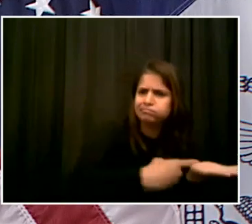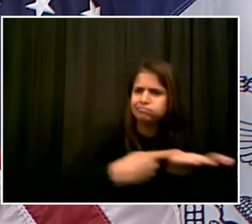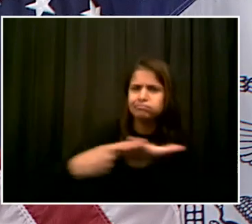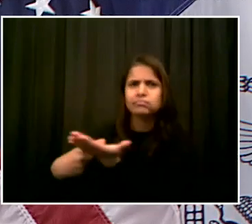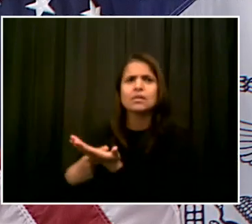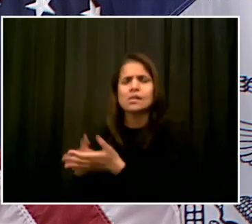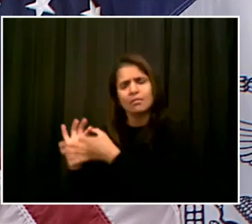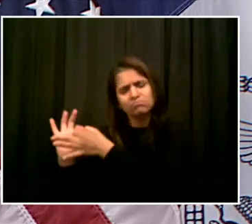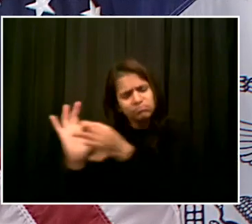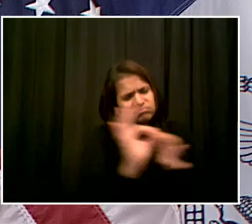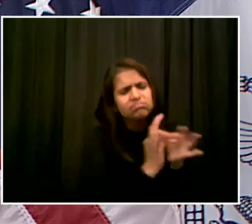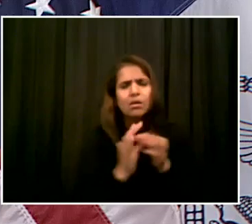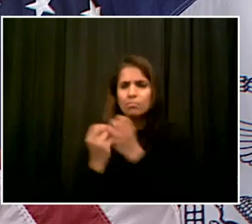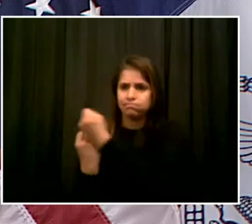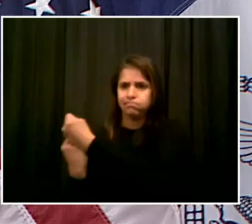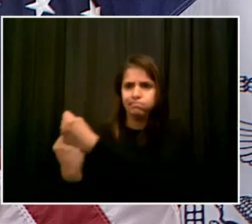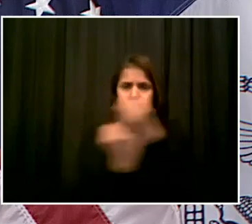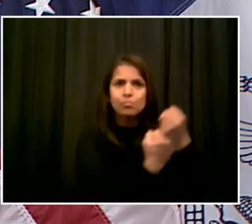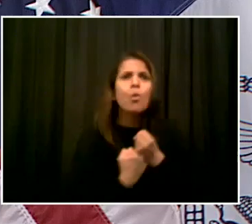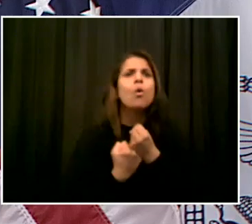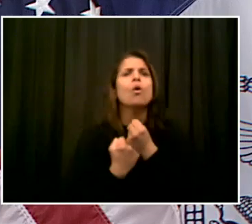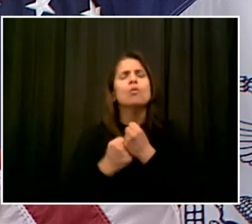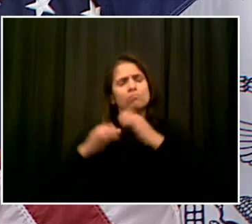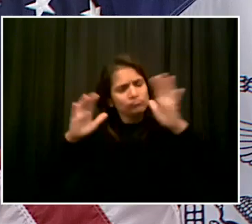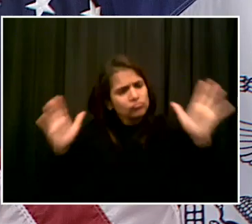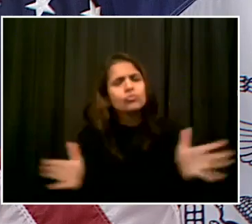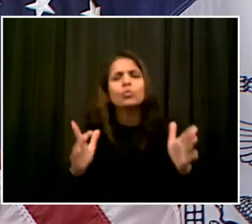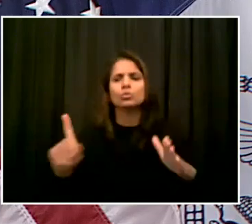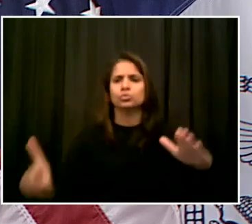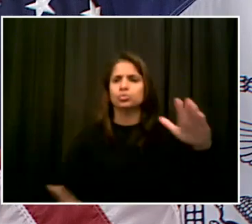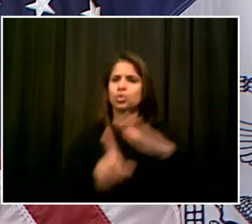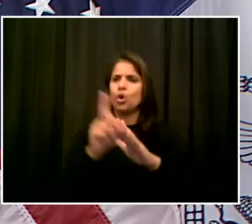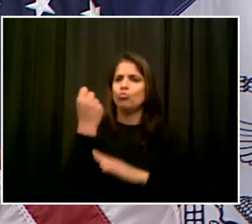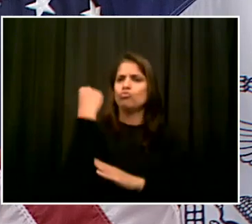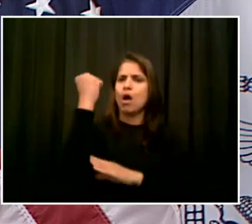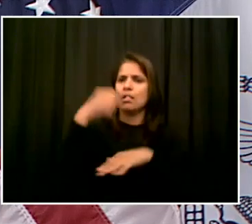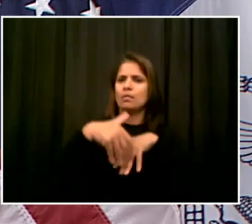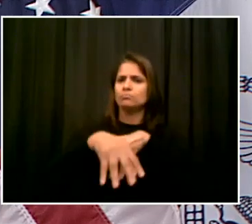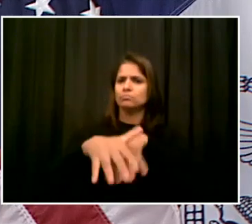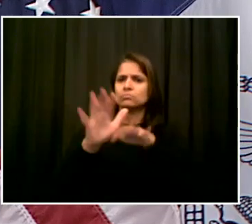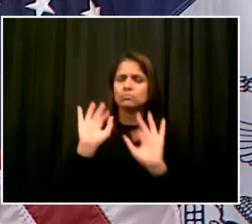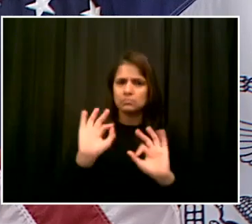OFFICER, I KNOW OUR COMMUNITIES, I KNOW HOW MANY GOOD PEOPLE ARE OUT AND HOW MANY